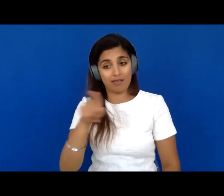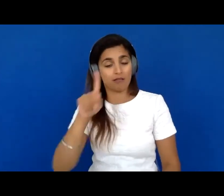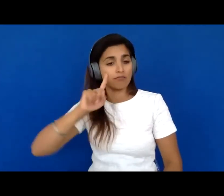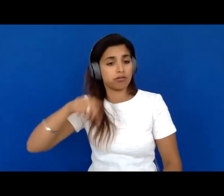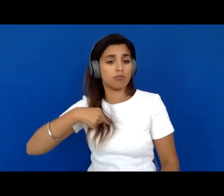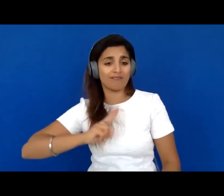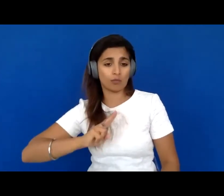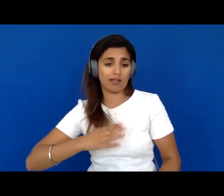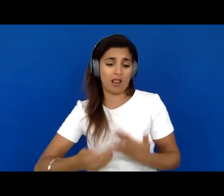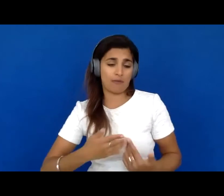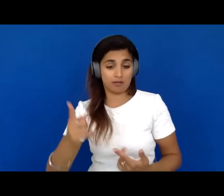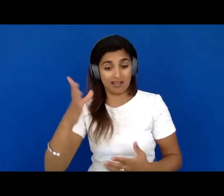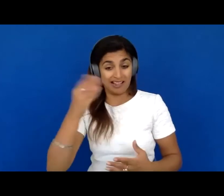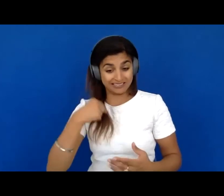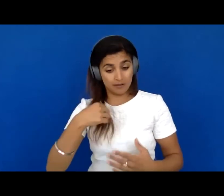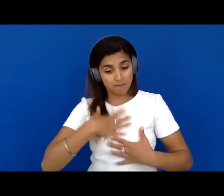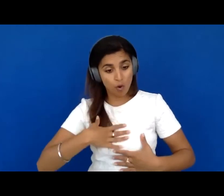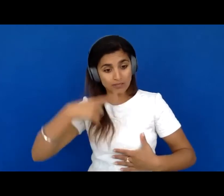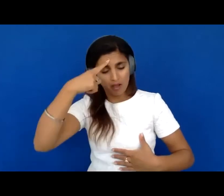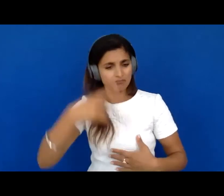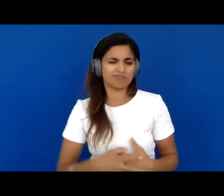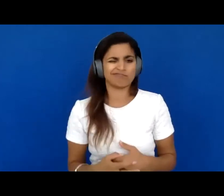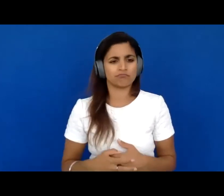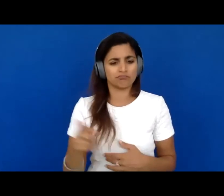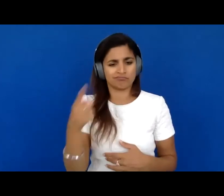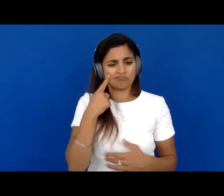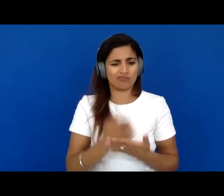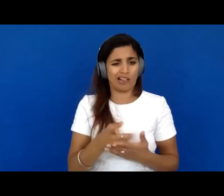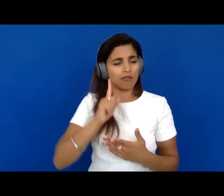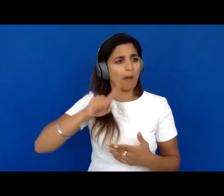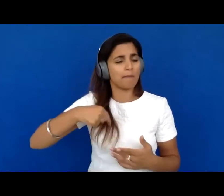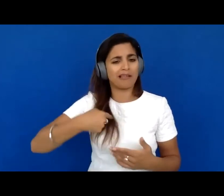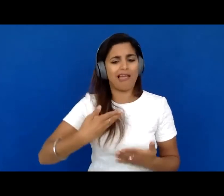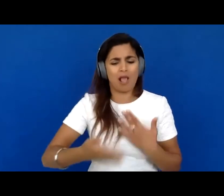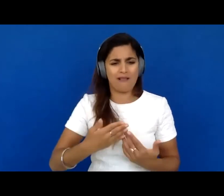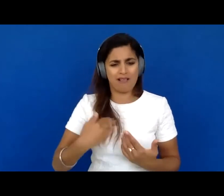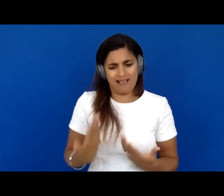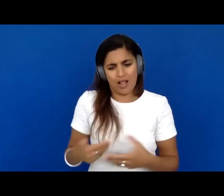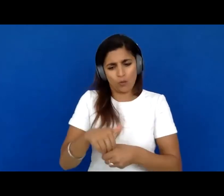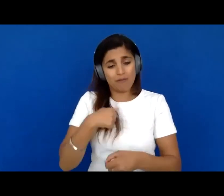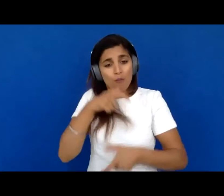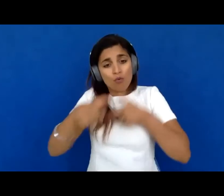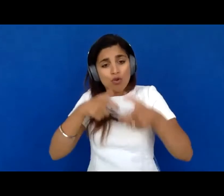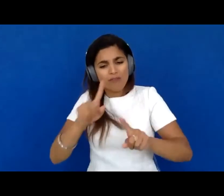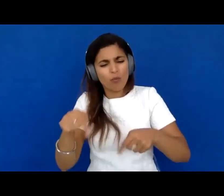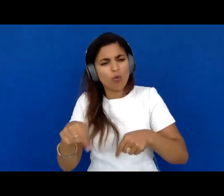to not even considered so what was even the point of including my words in these dialogues these dialogues can actually remain dialogues even if they are